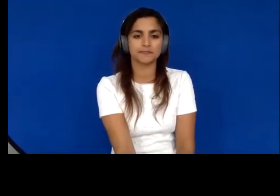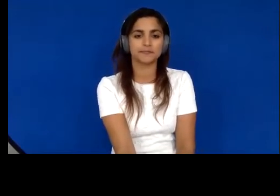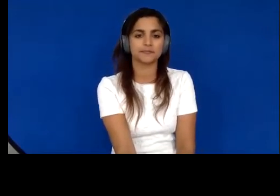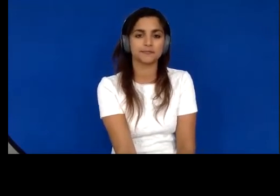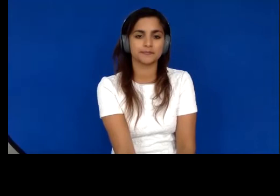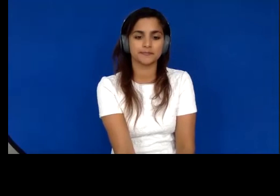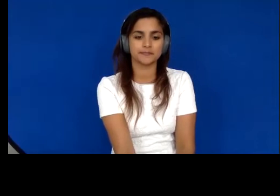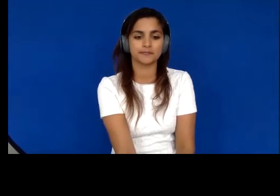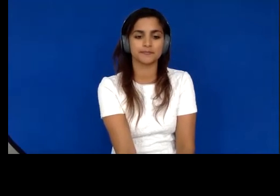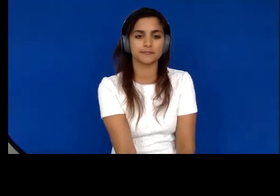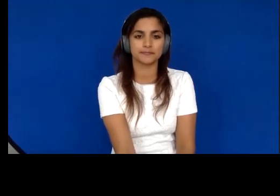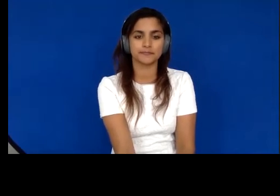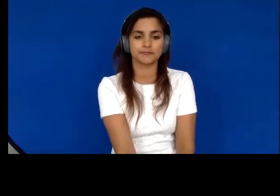you